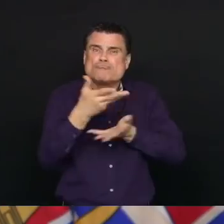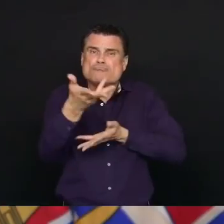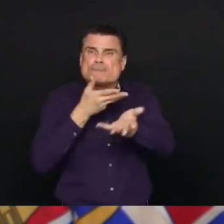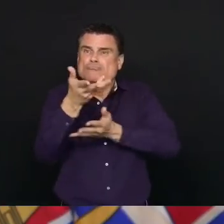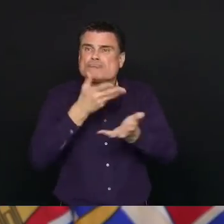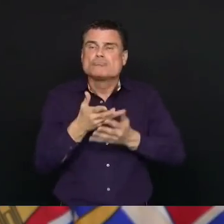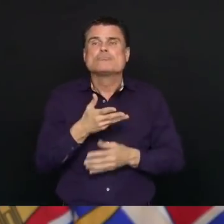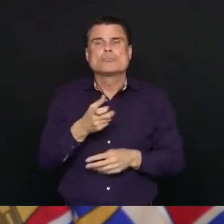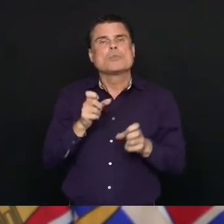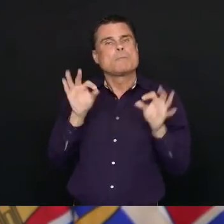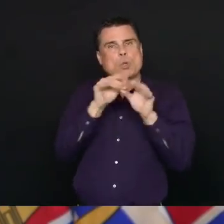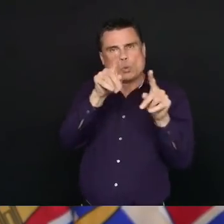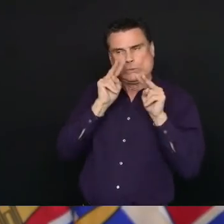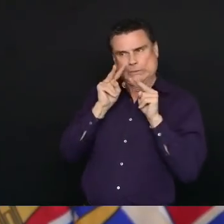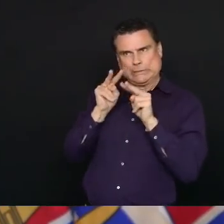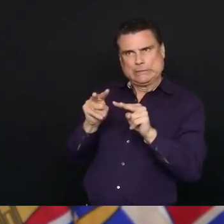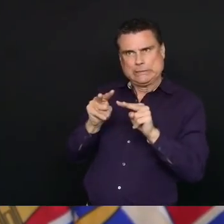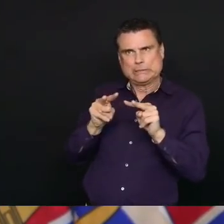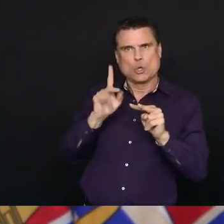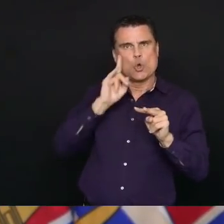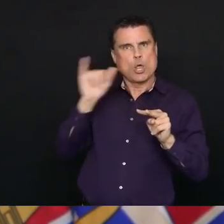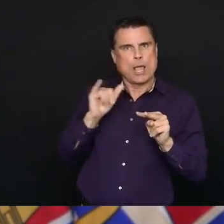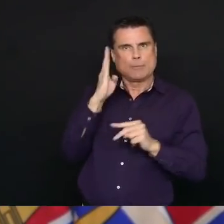doing here in BC are making a difference. That is the important thing.